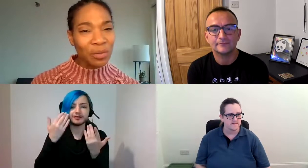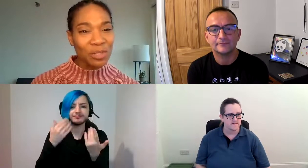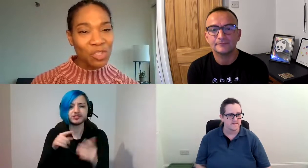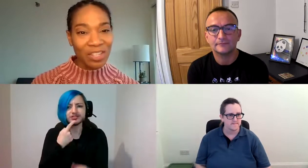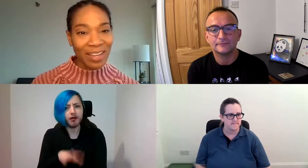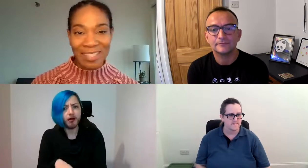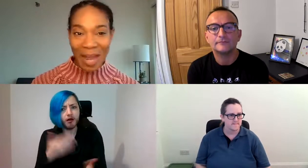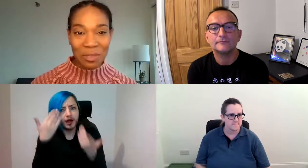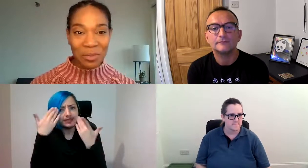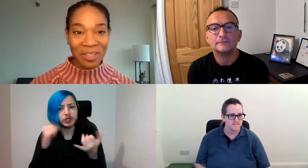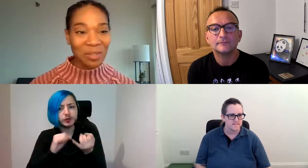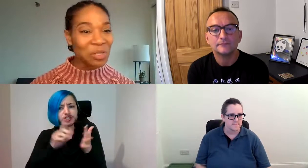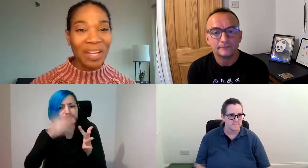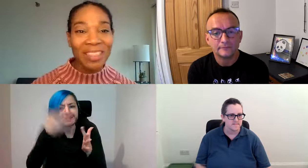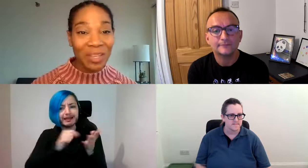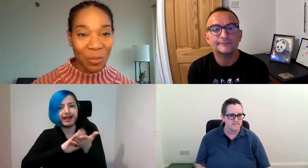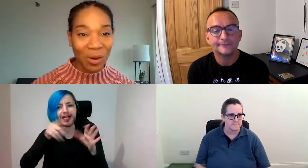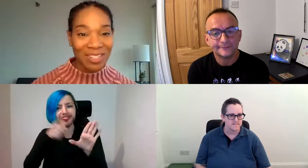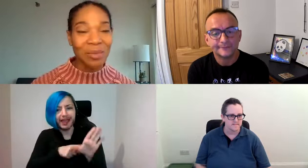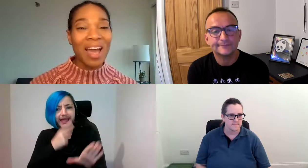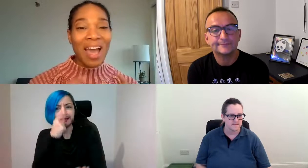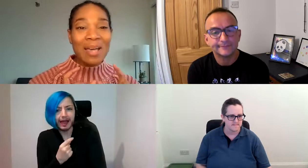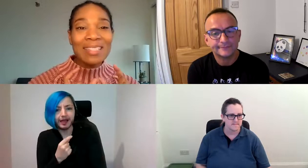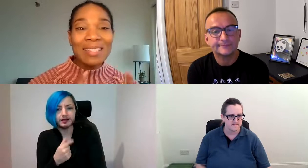Sign_Language you point right, it's not about gender.